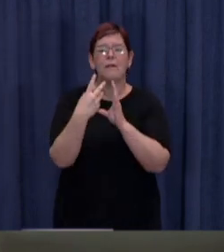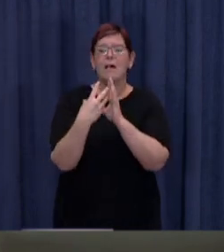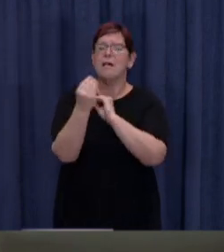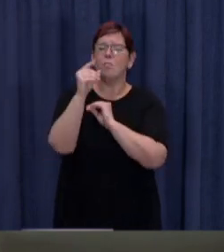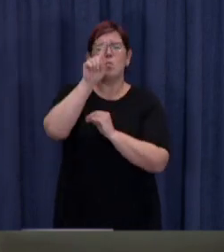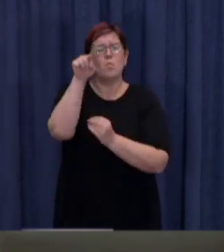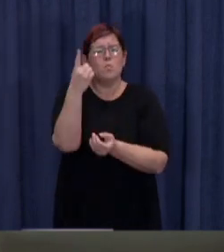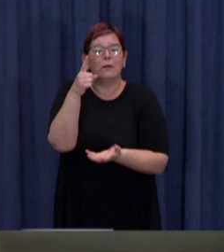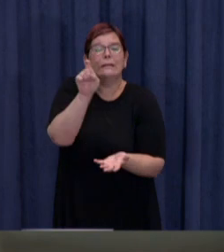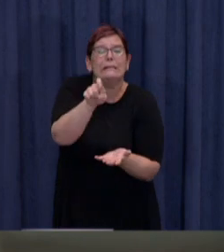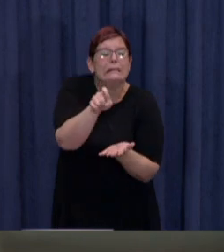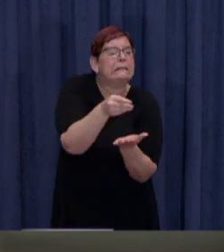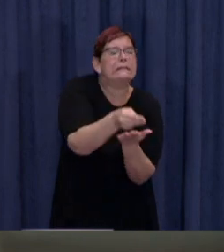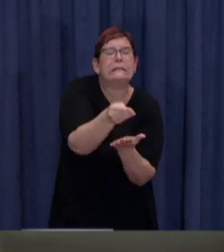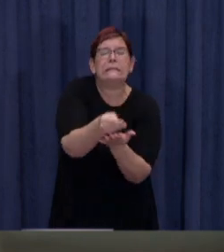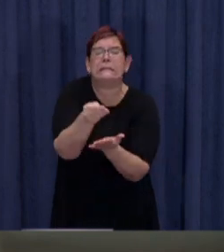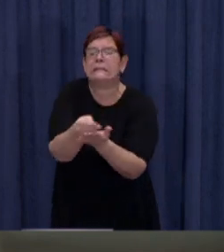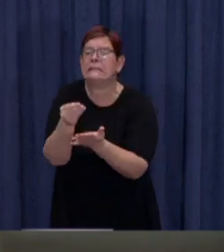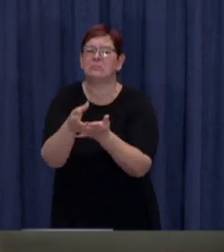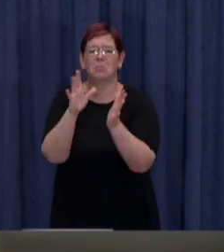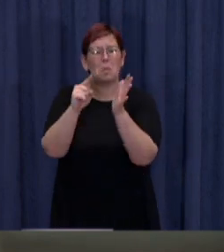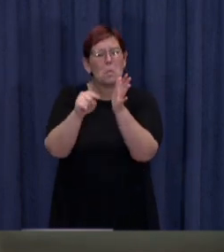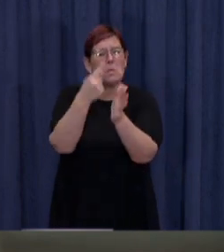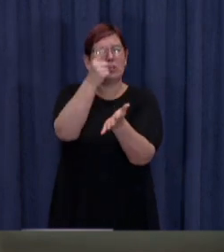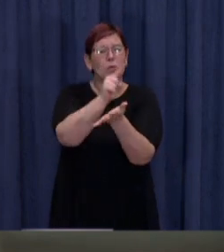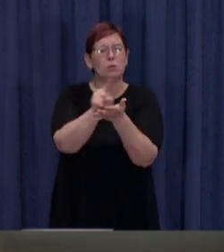premier Ford said last week when he declared a provincial emergency and he's